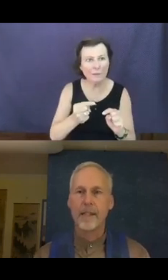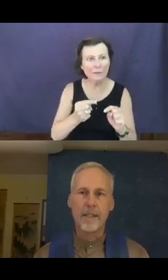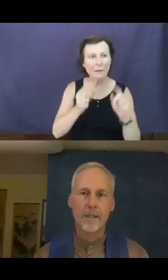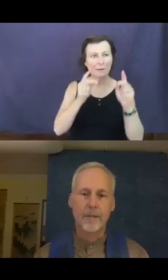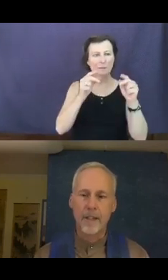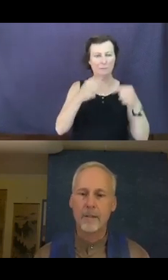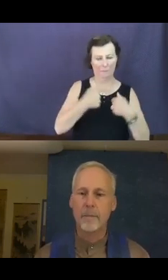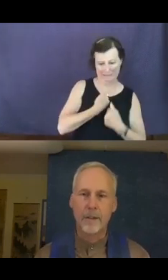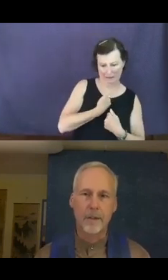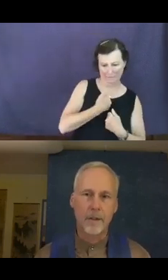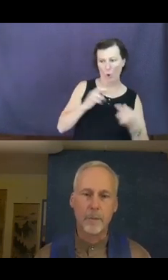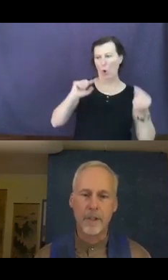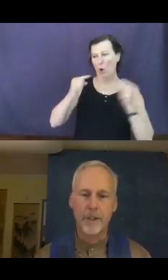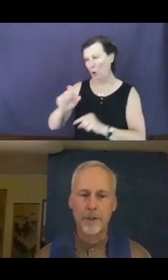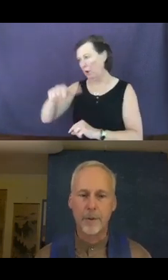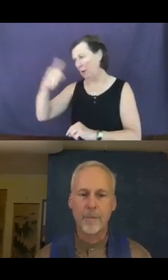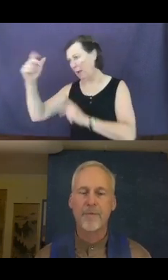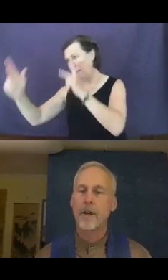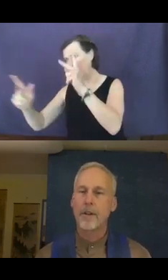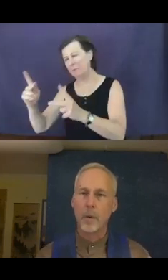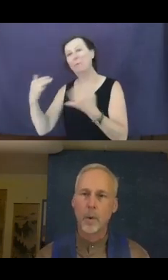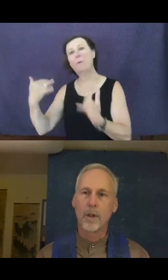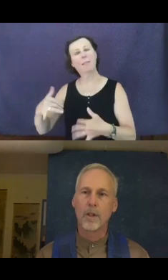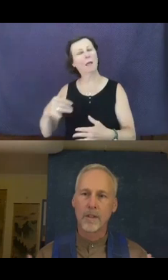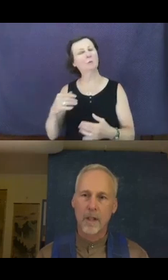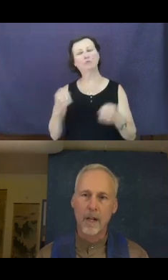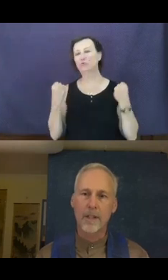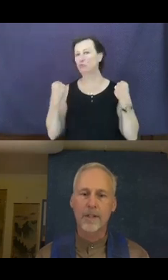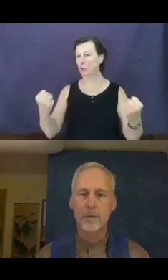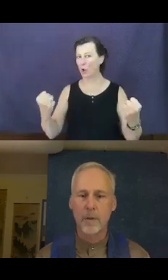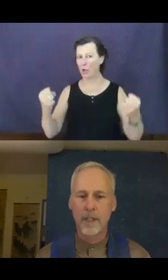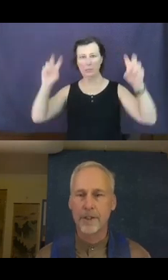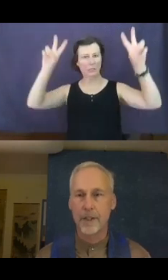is a fundamental human issue. The world's largest religion,